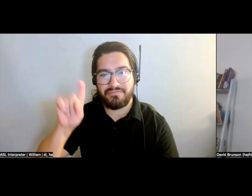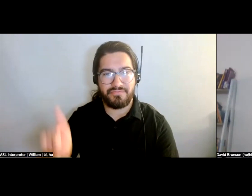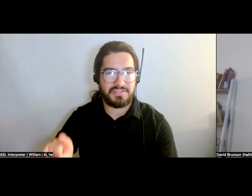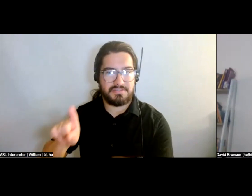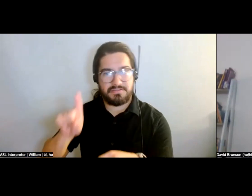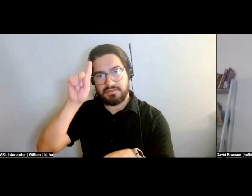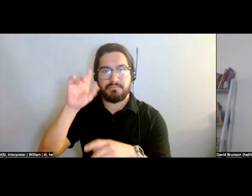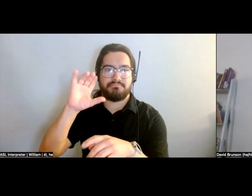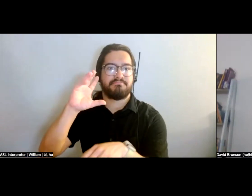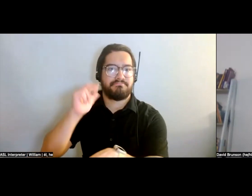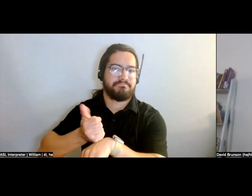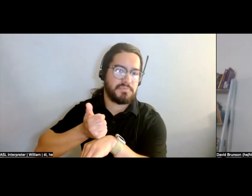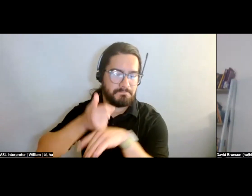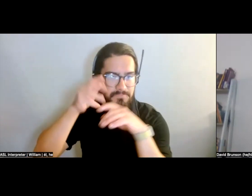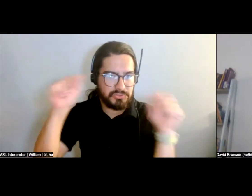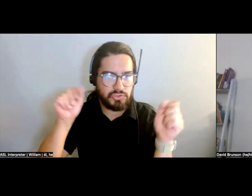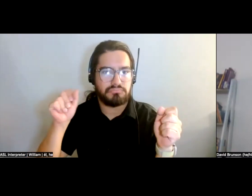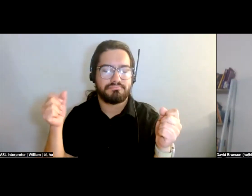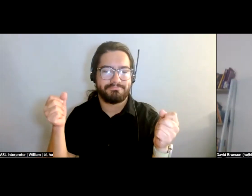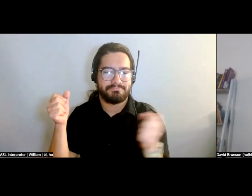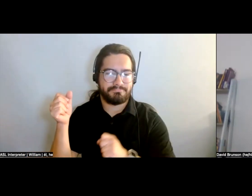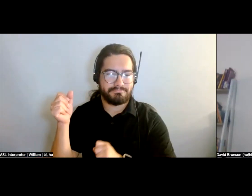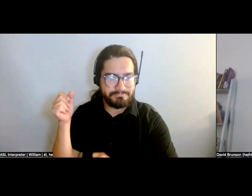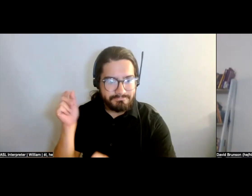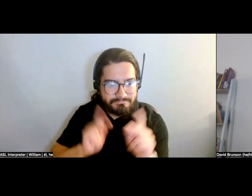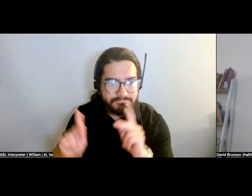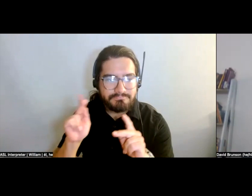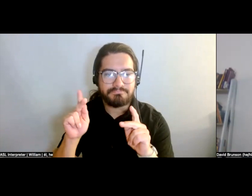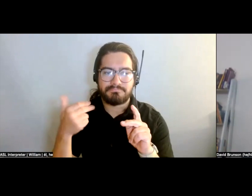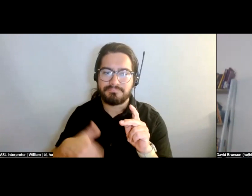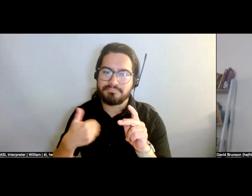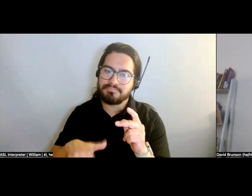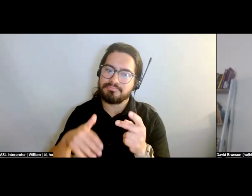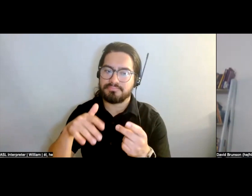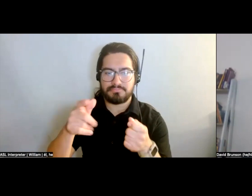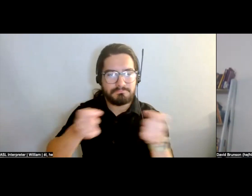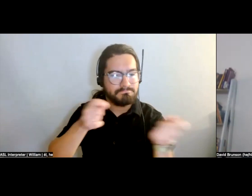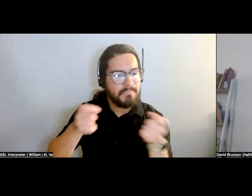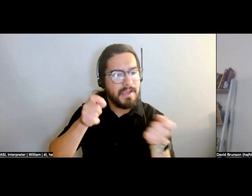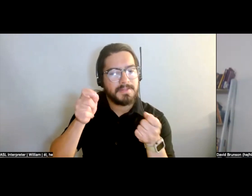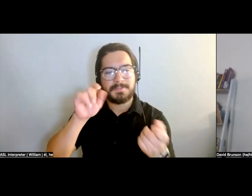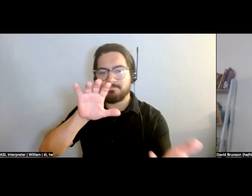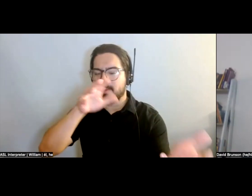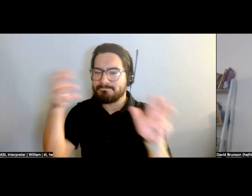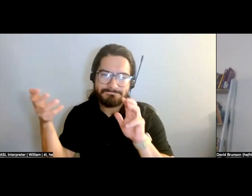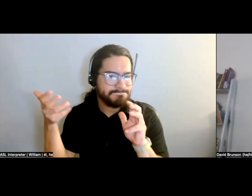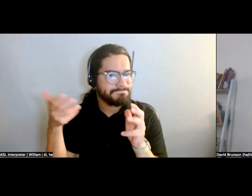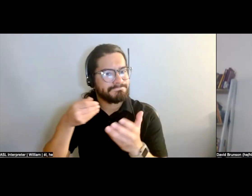And through the gross mismanagement, corruption, etc., things became very difficult to live